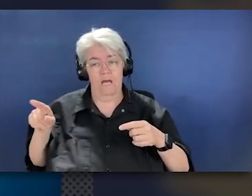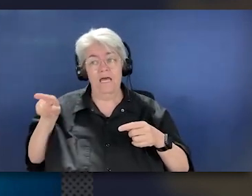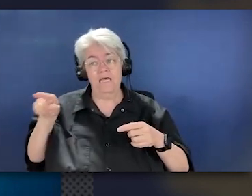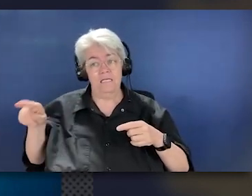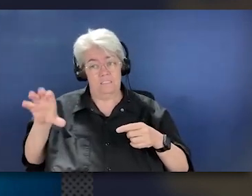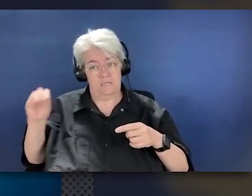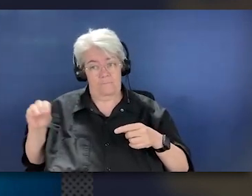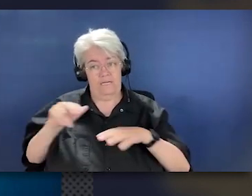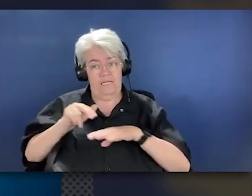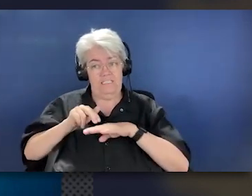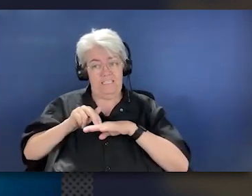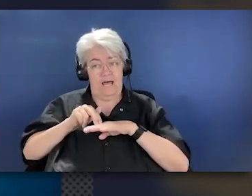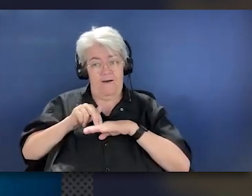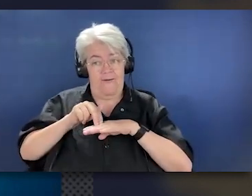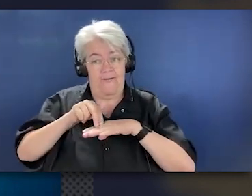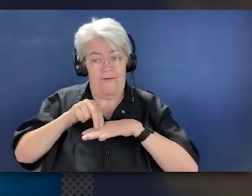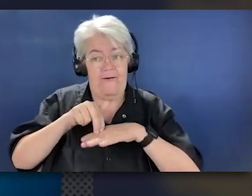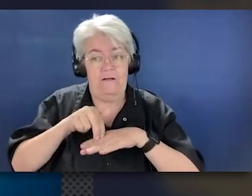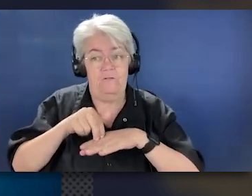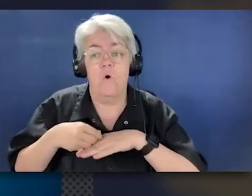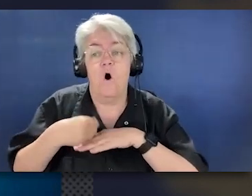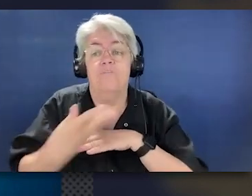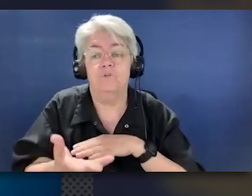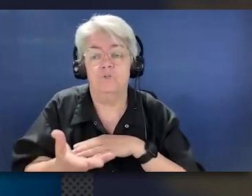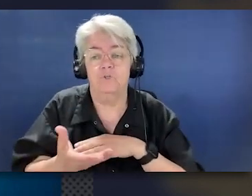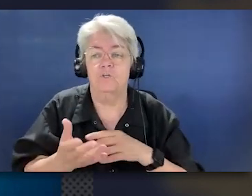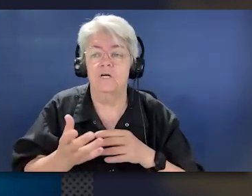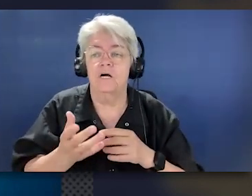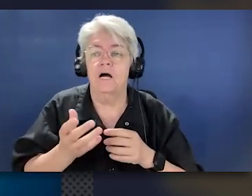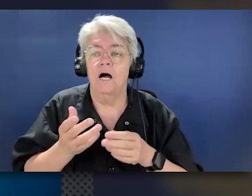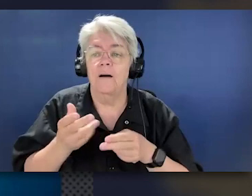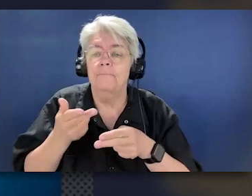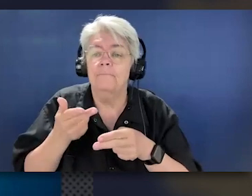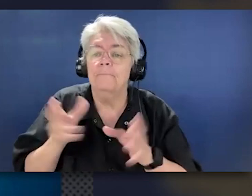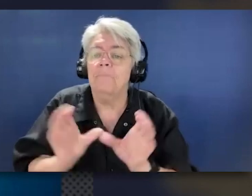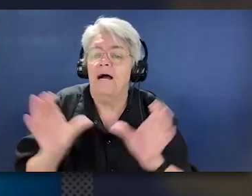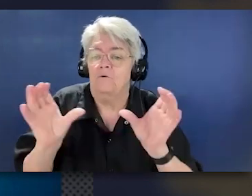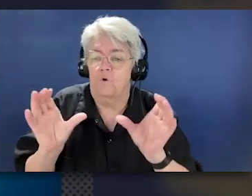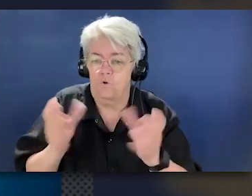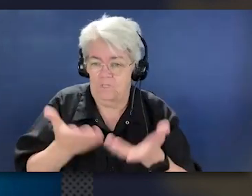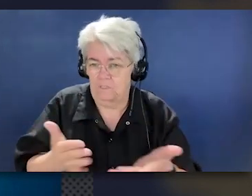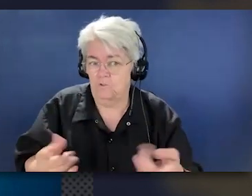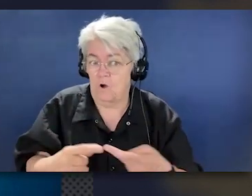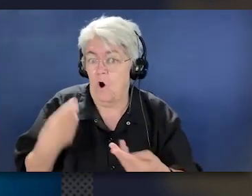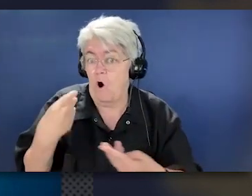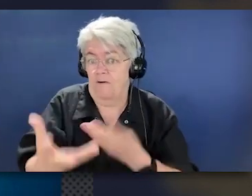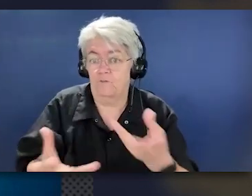already offering micro-credentials, looking to move more into the offering of credential spaces,